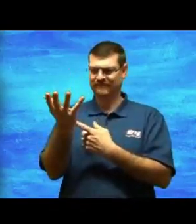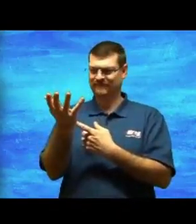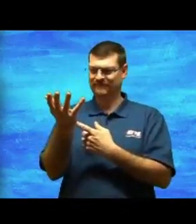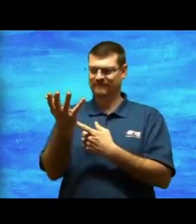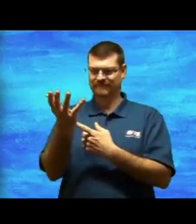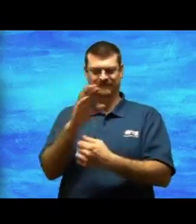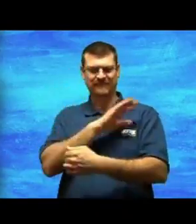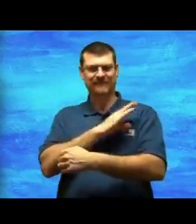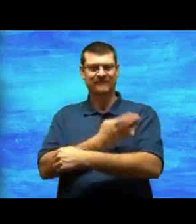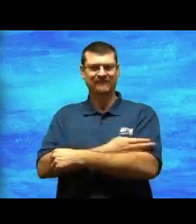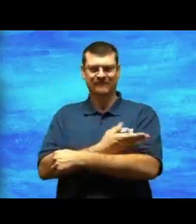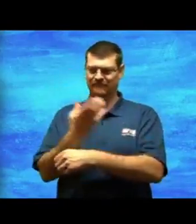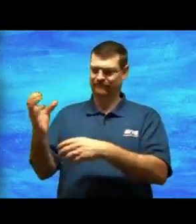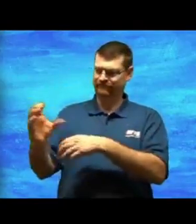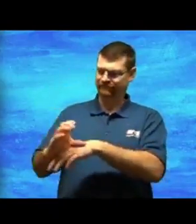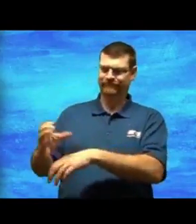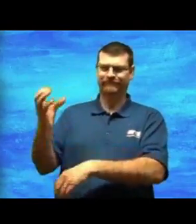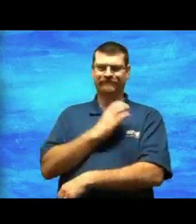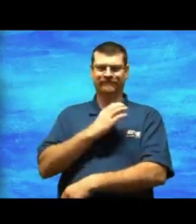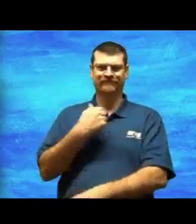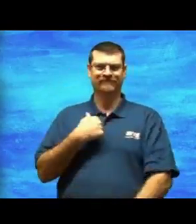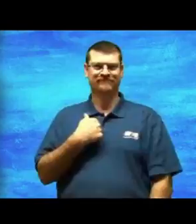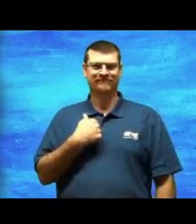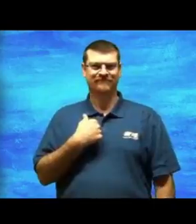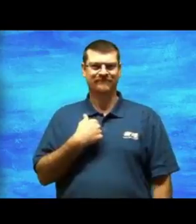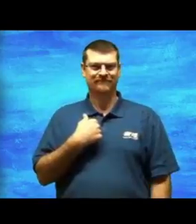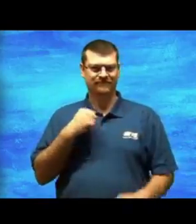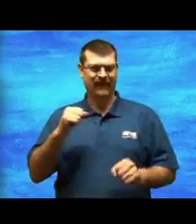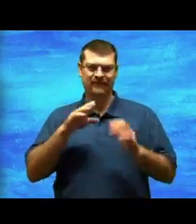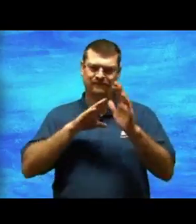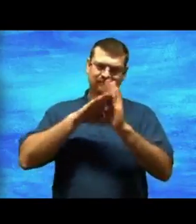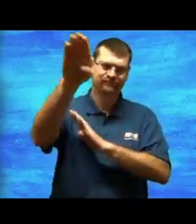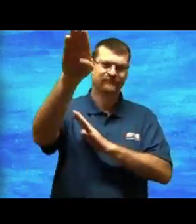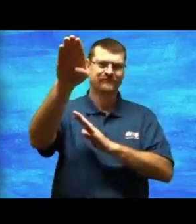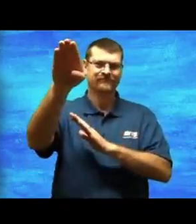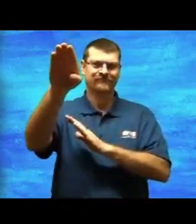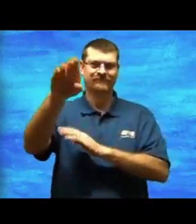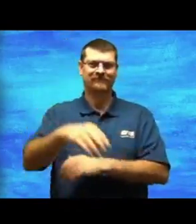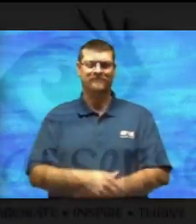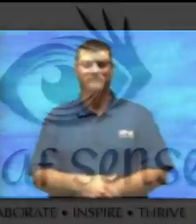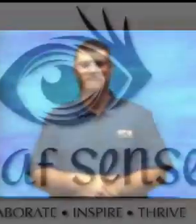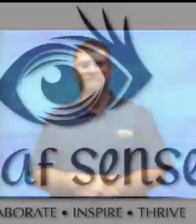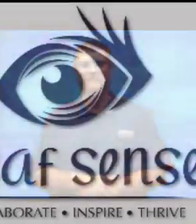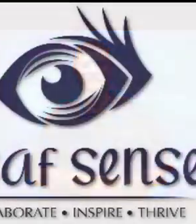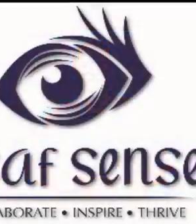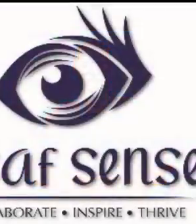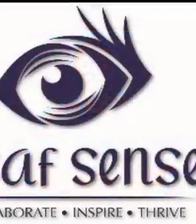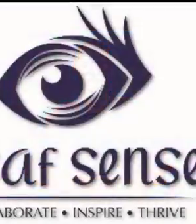It's simple, really, just my hands. But they empower me to thrive.